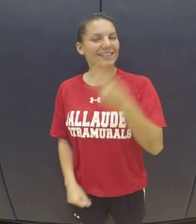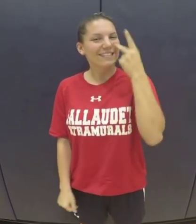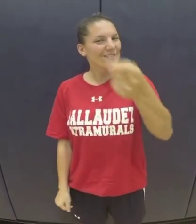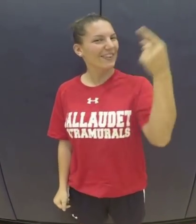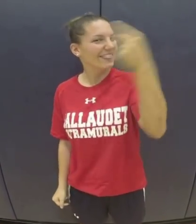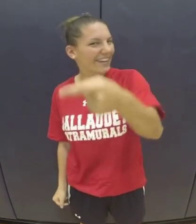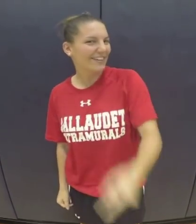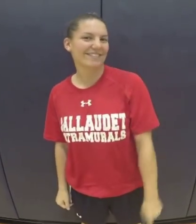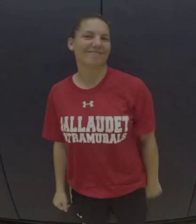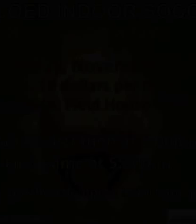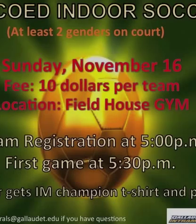See you there!